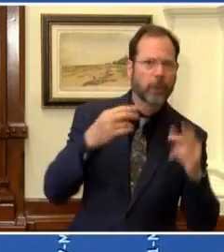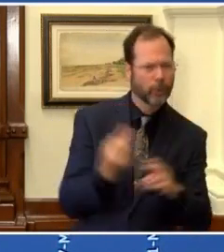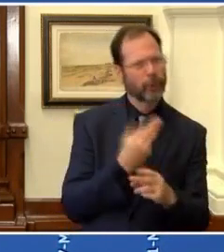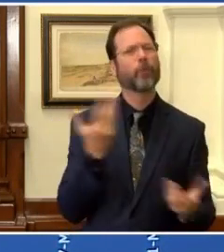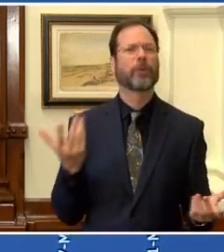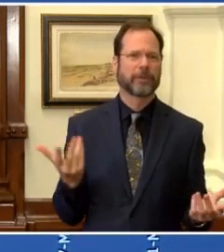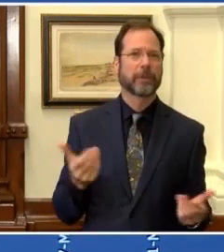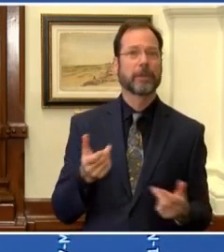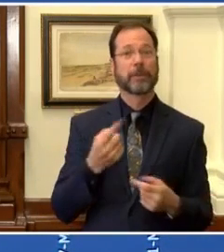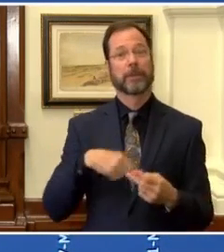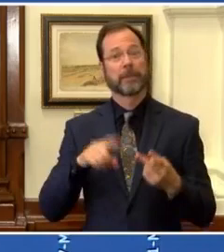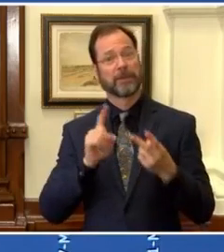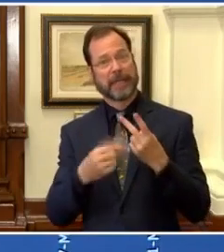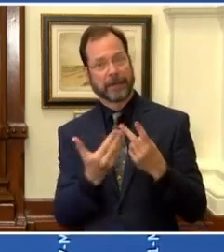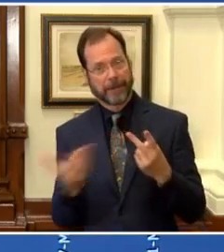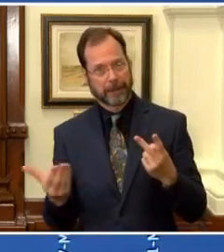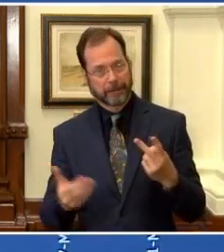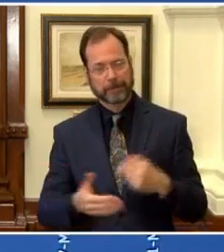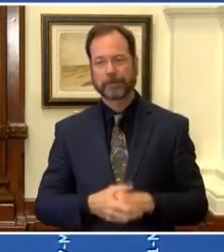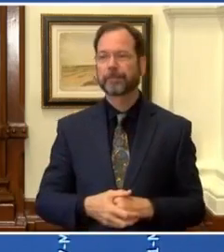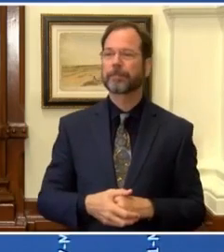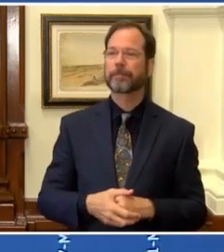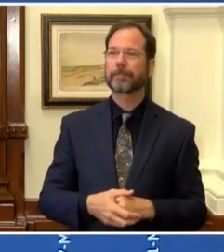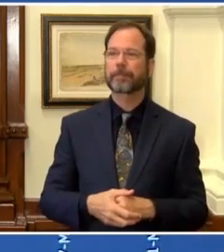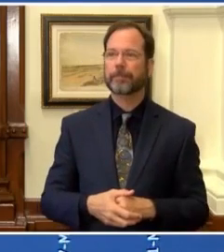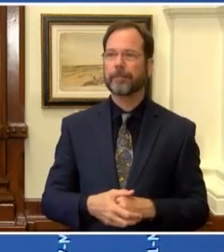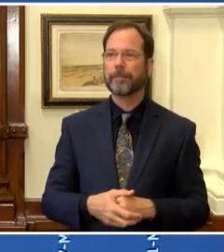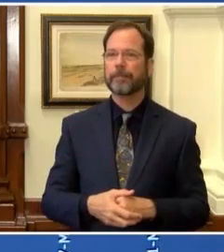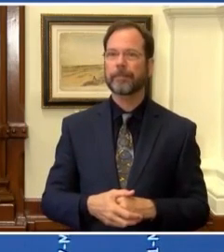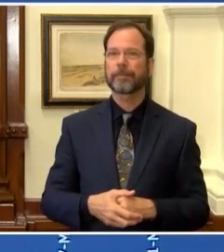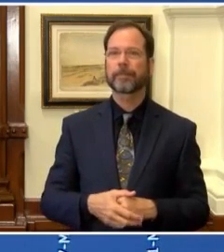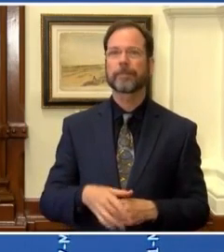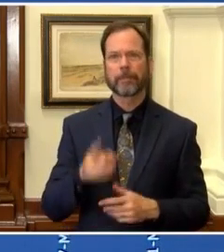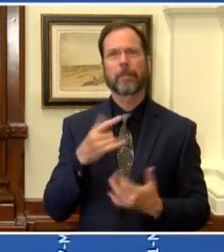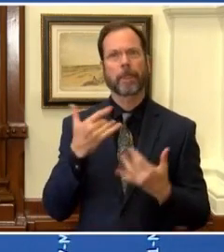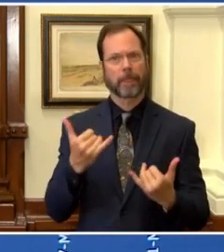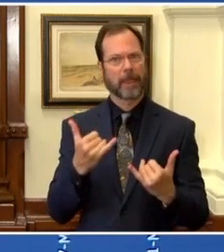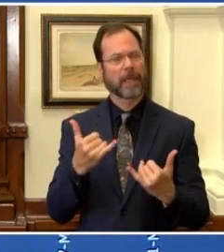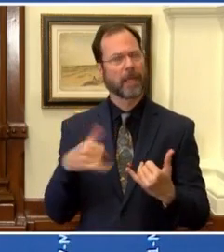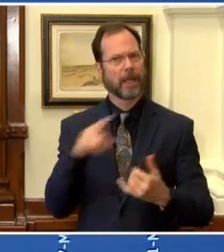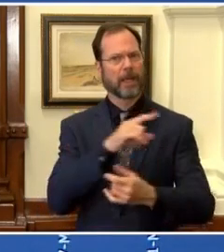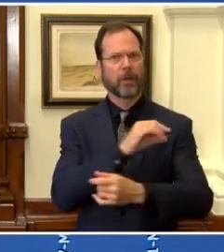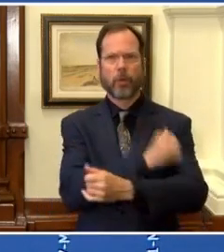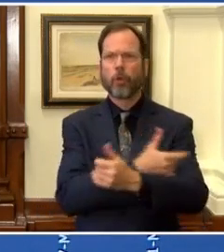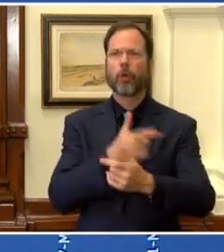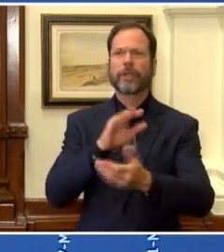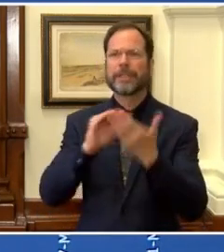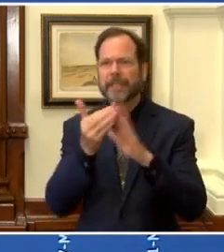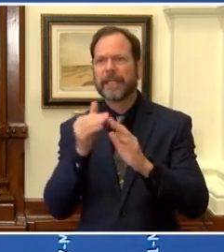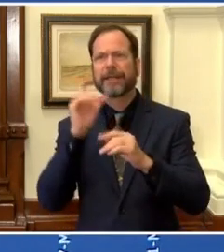WITH, AND IF YOU CANNOT STAY SAFE INSTANCE, WHERE A FACEMASK OR FACE COVERING.